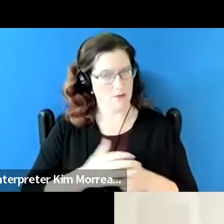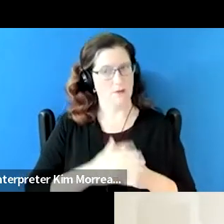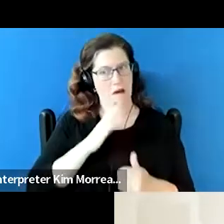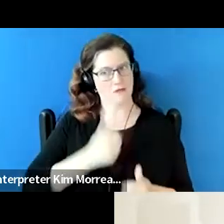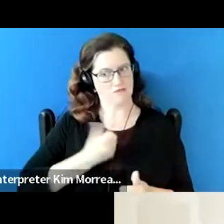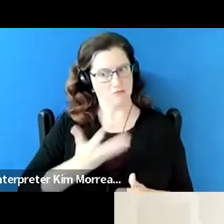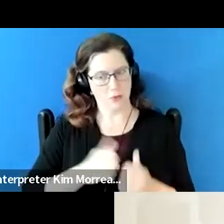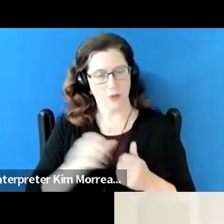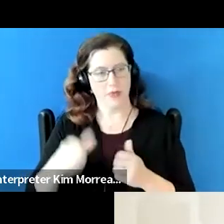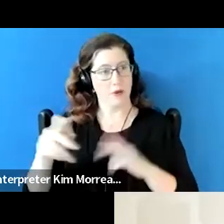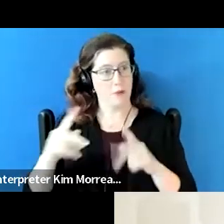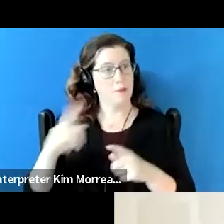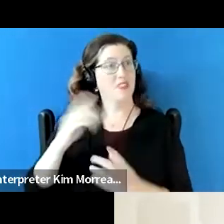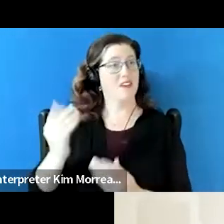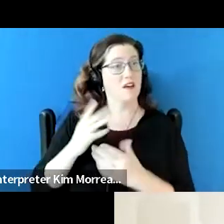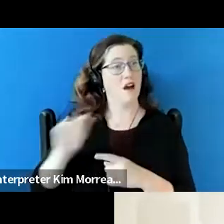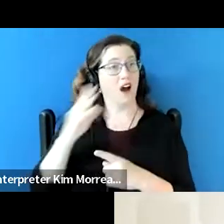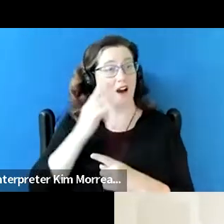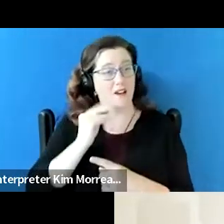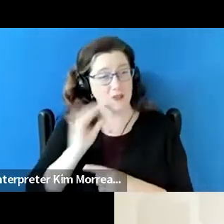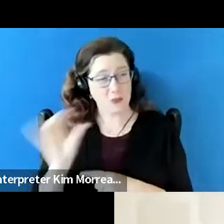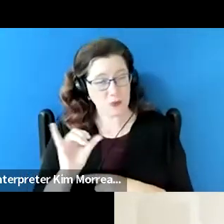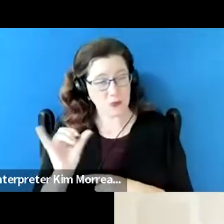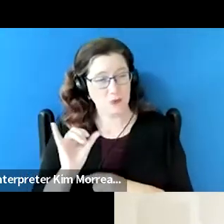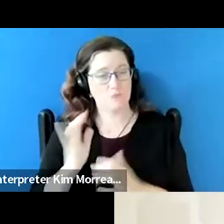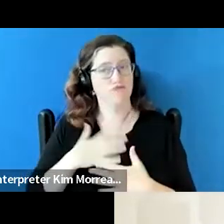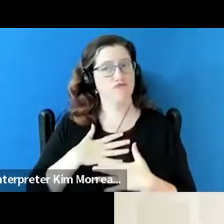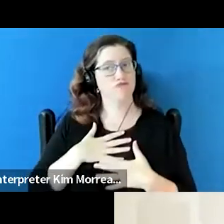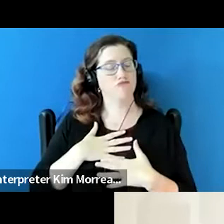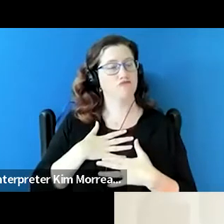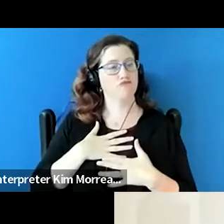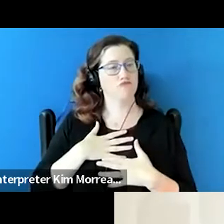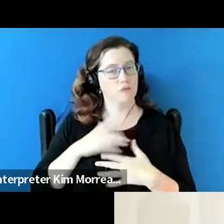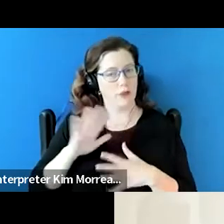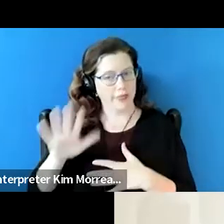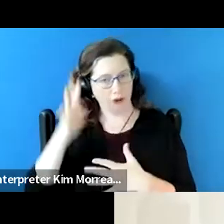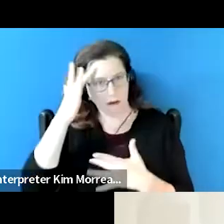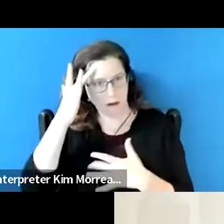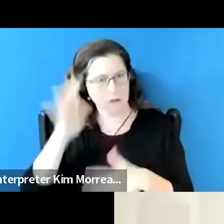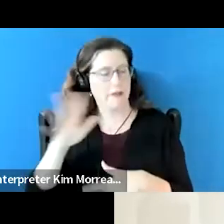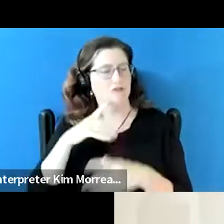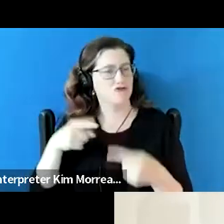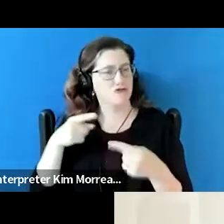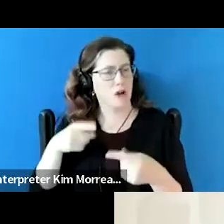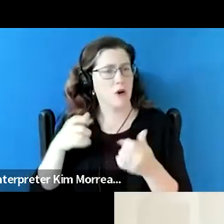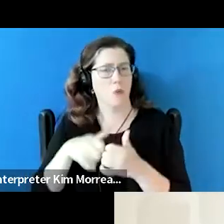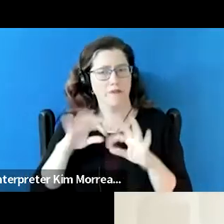had told me they were going through their own grieving or illness or struggling with family members or loved ones.